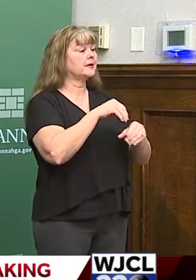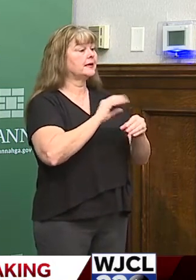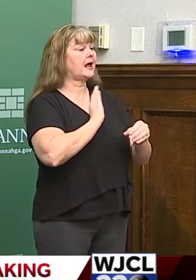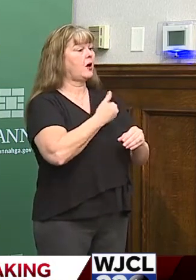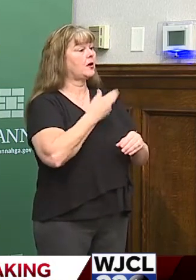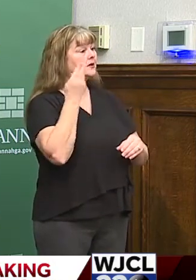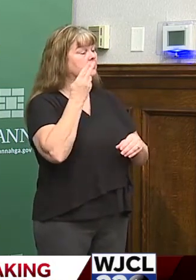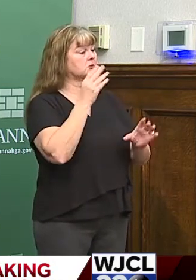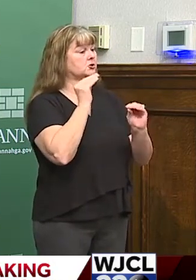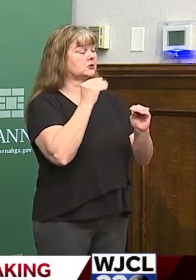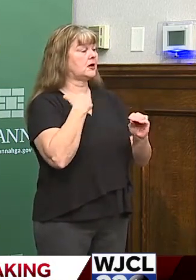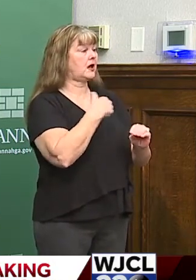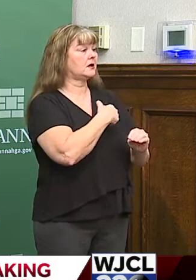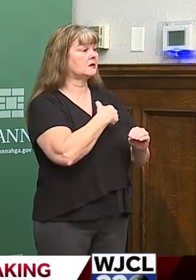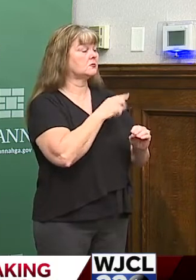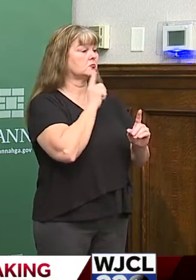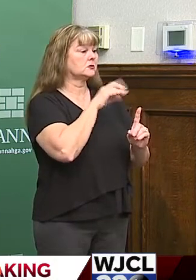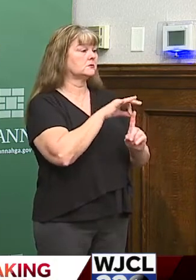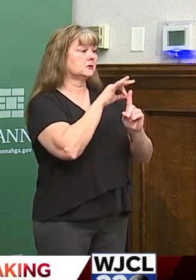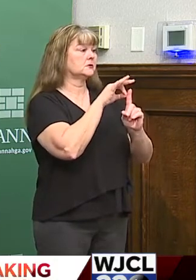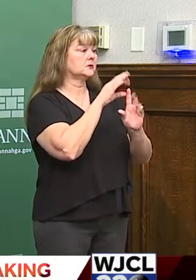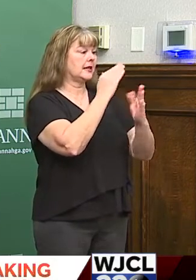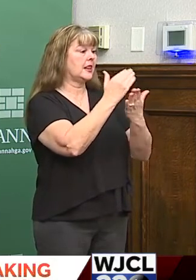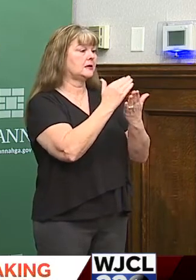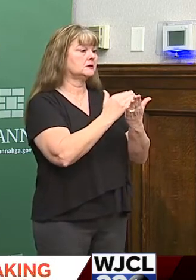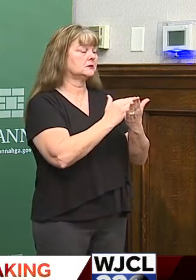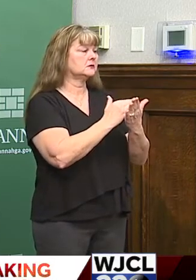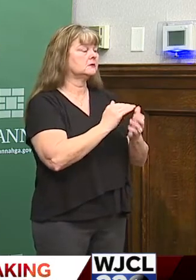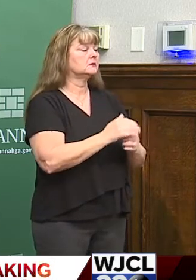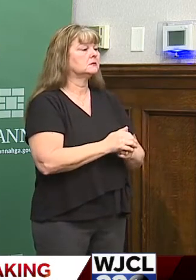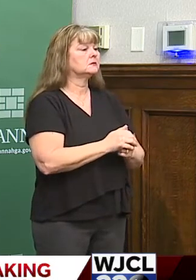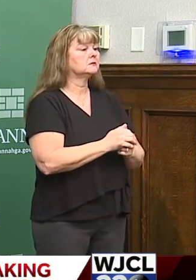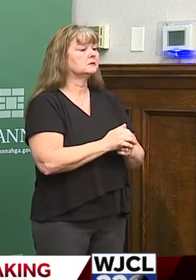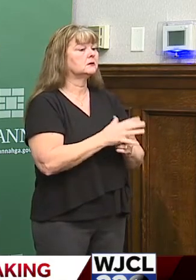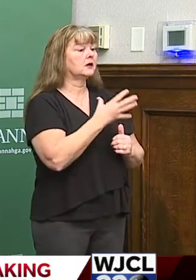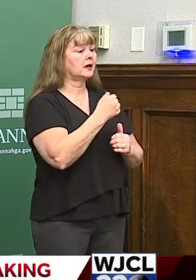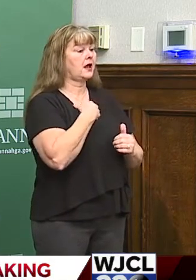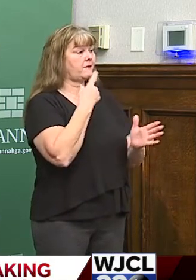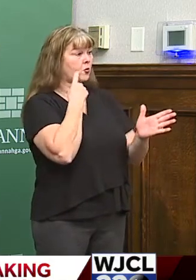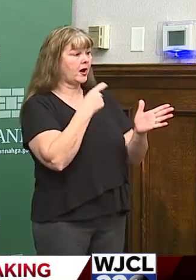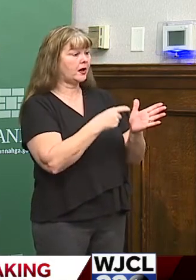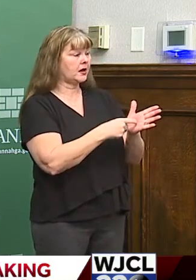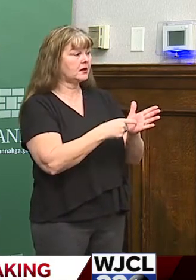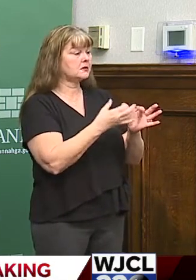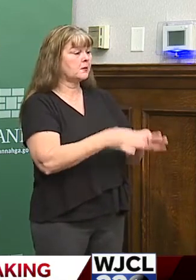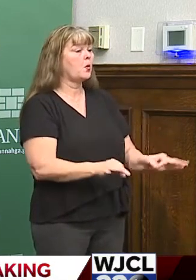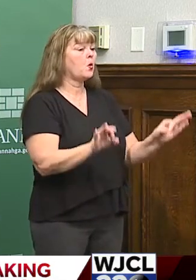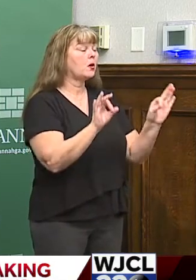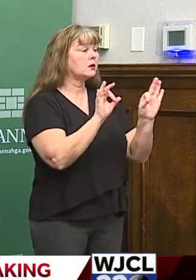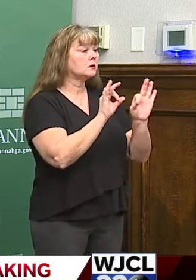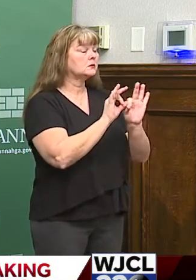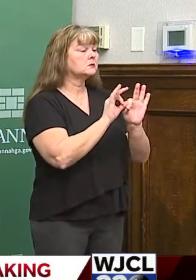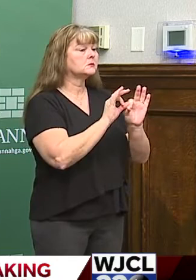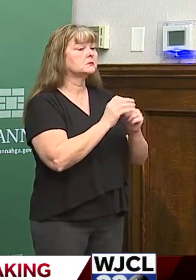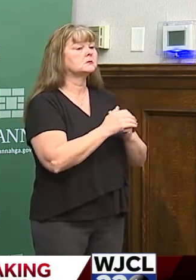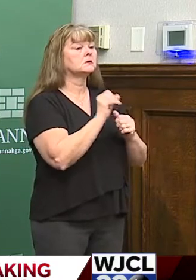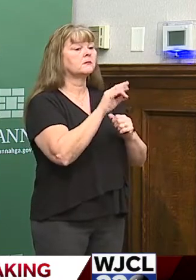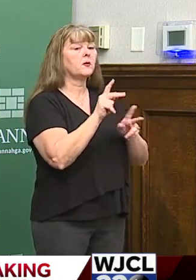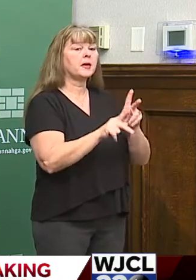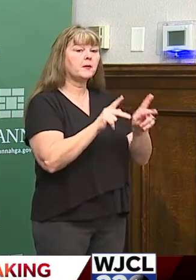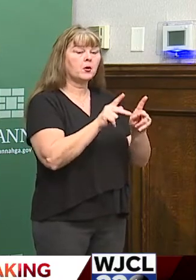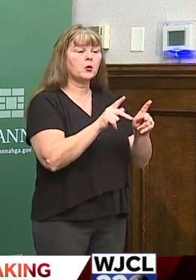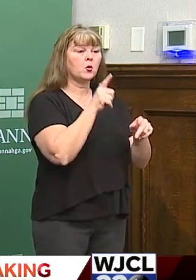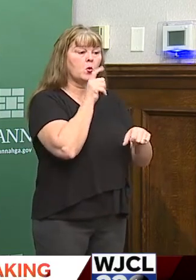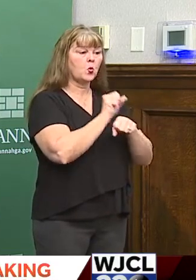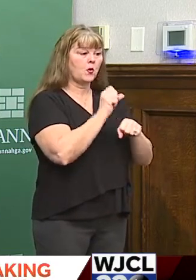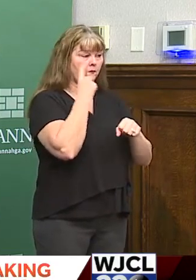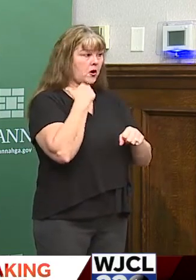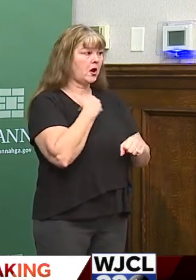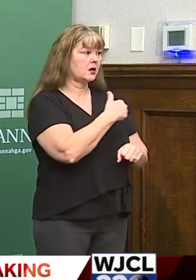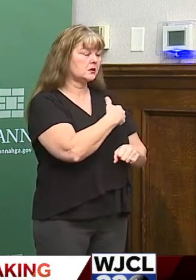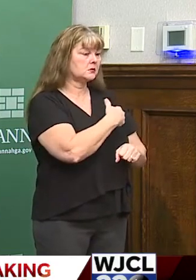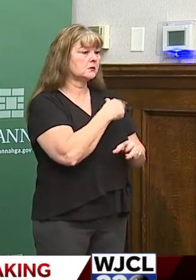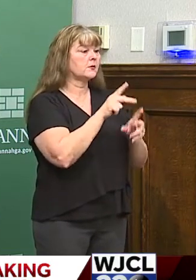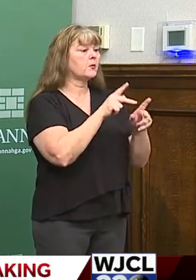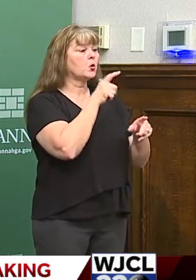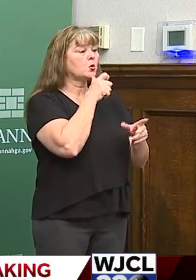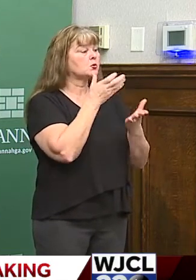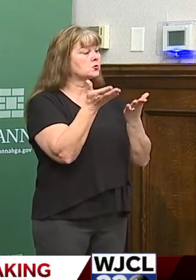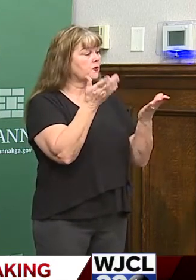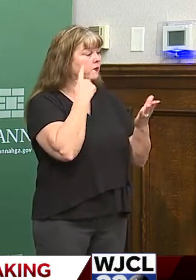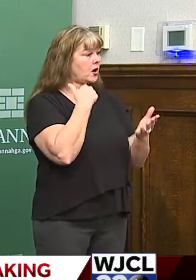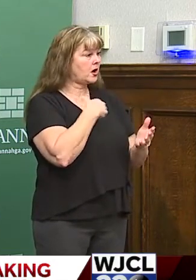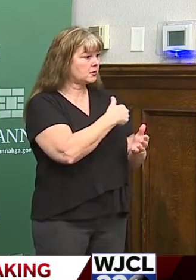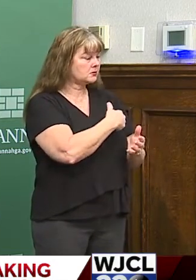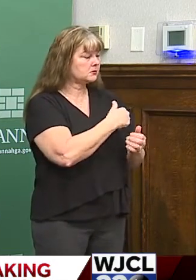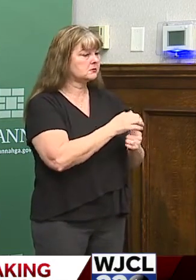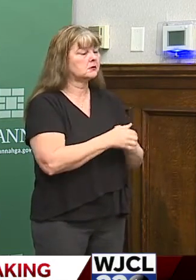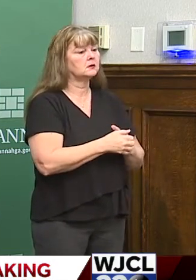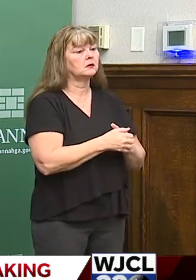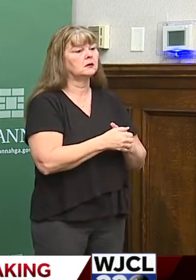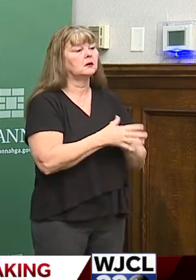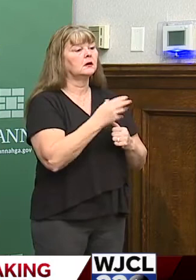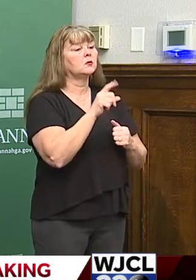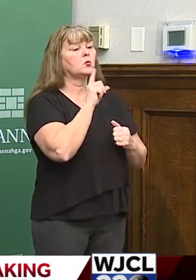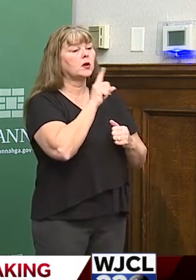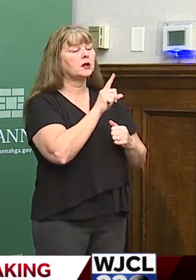SO THIS IS THIS UNIQUE TIME IN OUR HISTORY HAS TAUT US SOME VERY UNIQUE LESSONS AND CERTAINLY I'VE RECOGNIZED THE IMPORTANCE OF THE PEOPLE THAT WORK FOR US, THE PEOPLE WHO